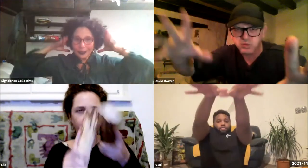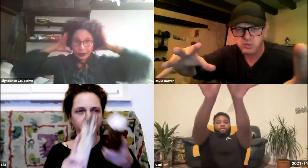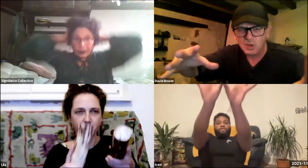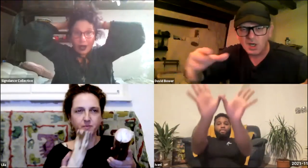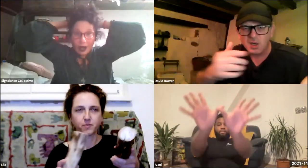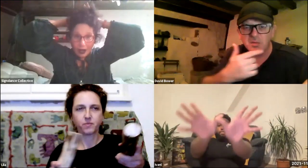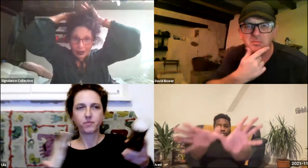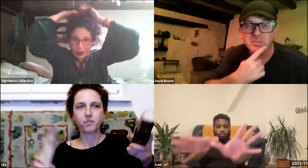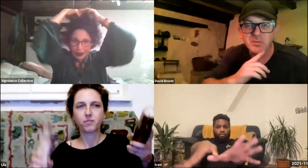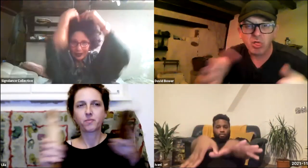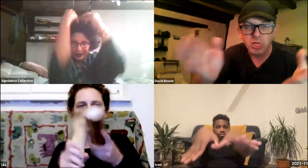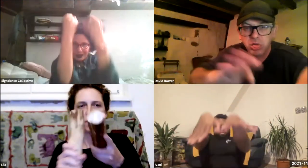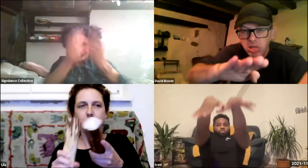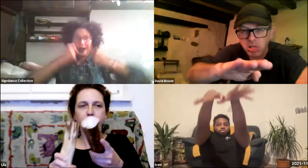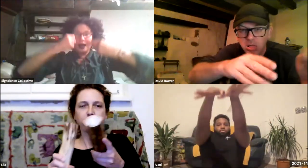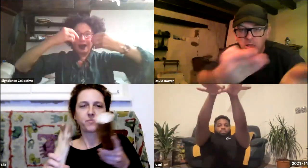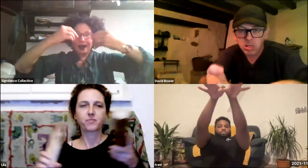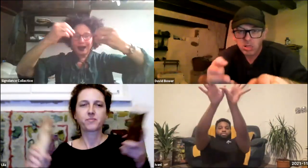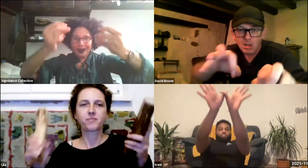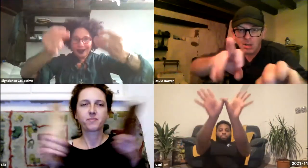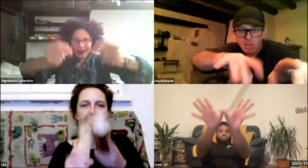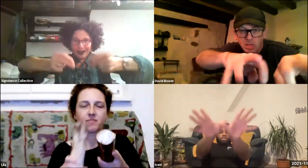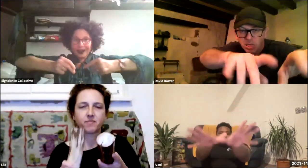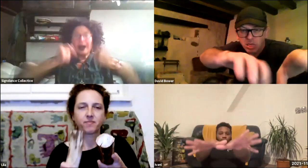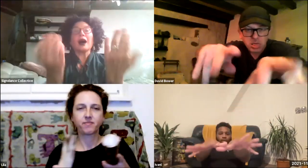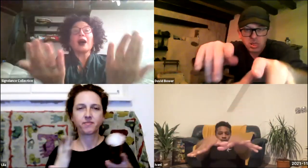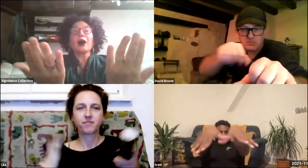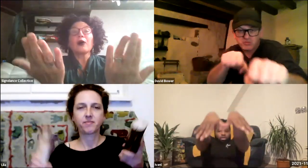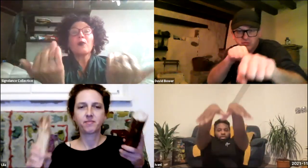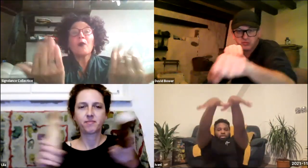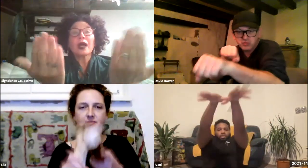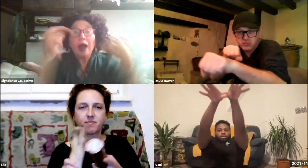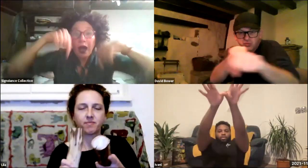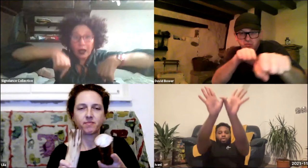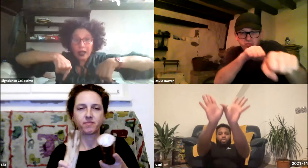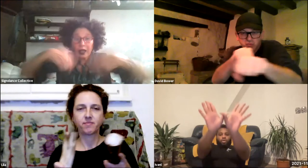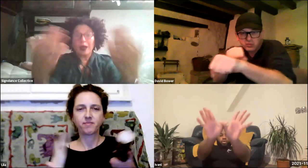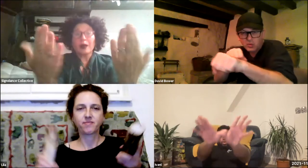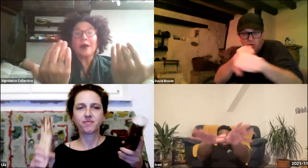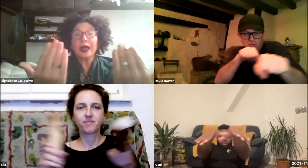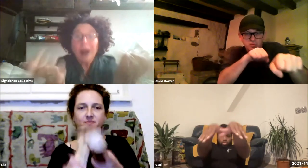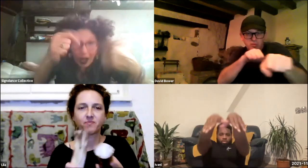Oriente Plus mean?